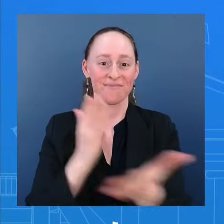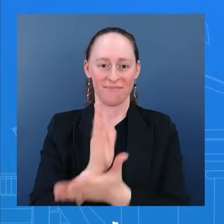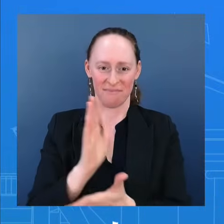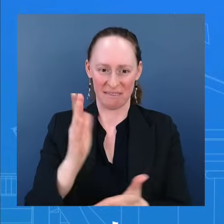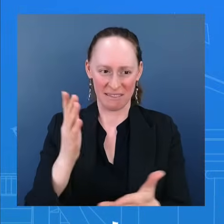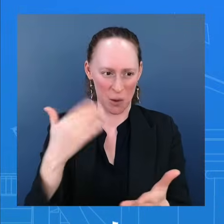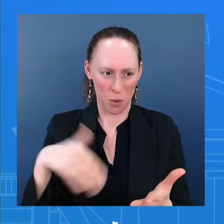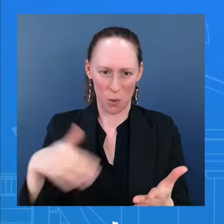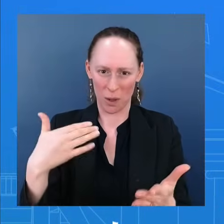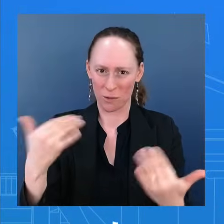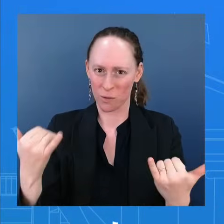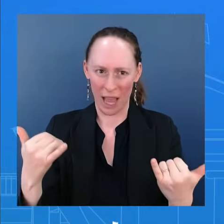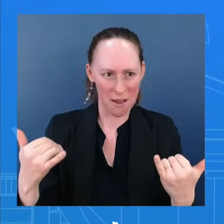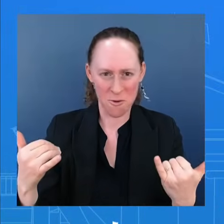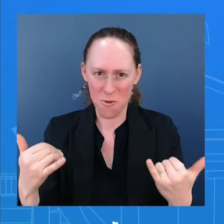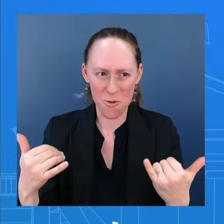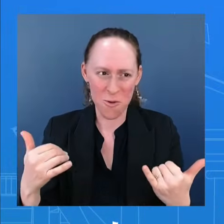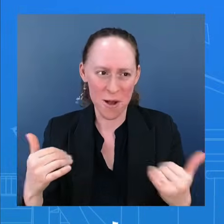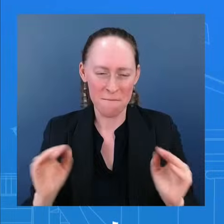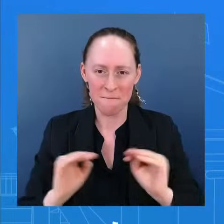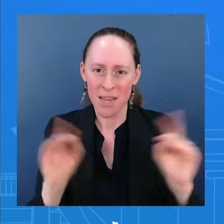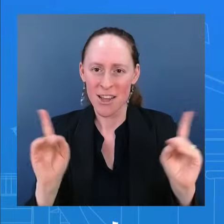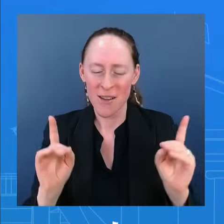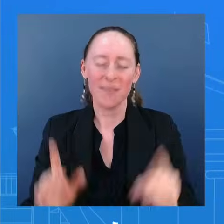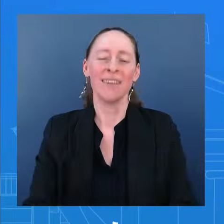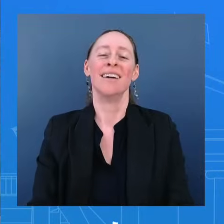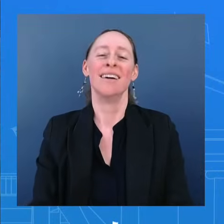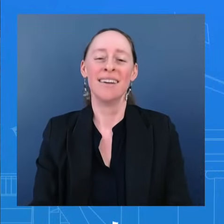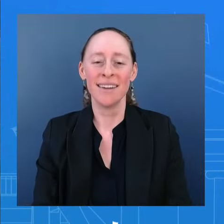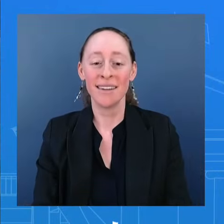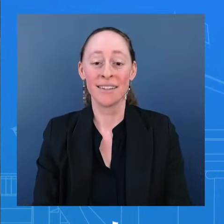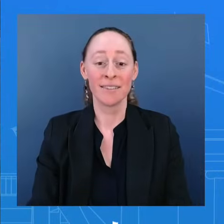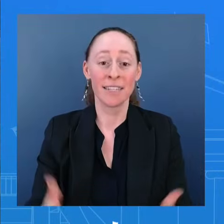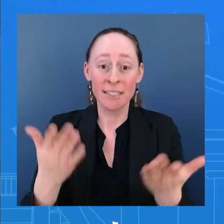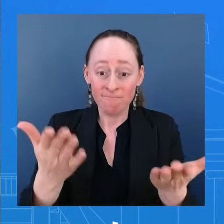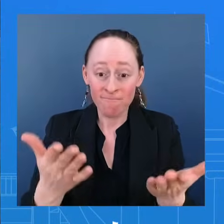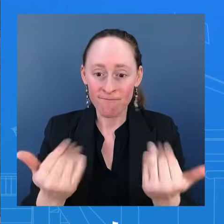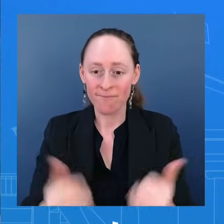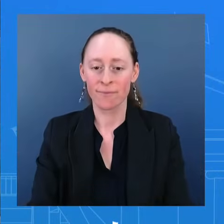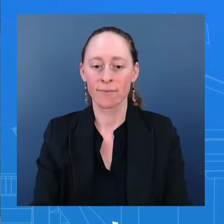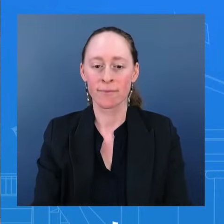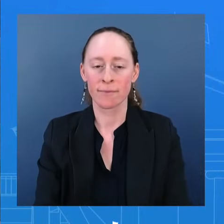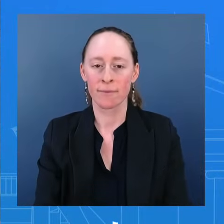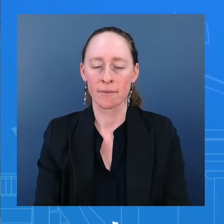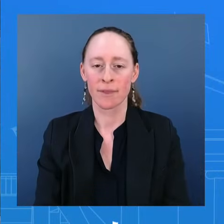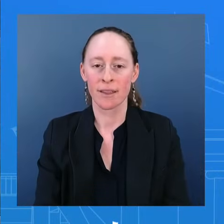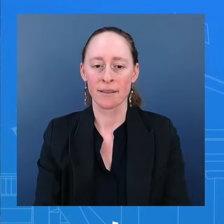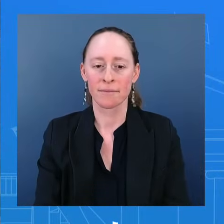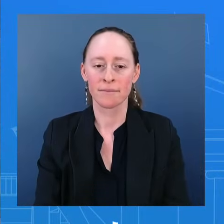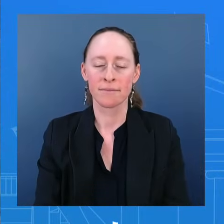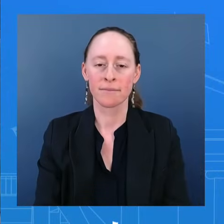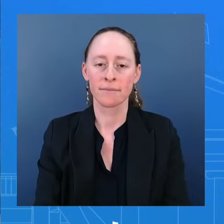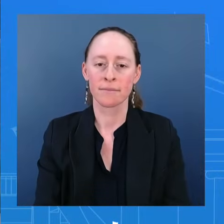Colleen. The Press: Thank you. So, let's see. On the pardons. Ms. Jean-Pierre: Yes. The Press: I wondered if --